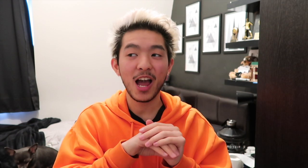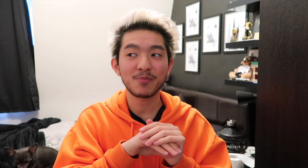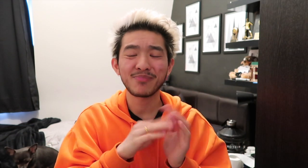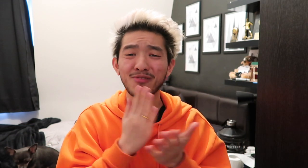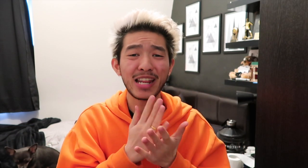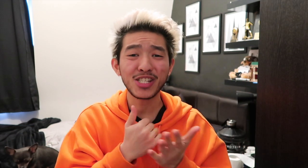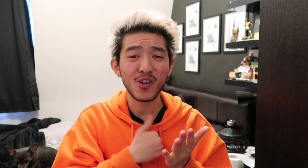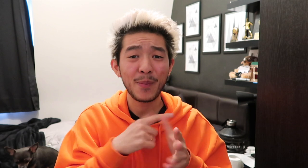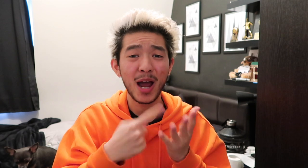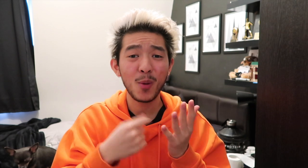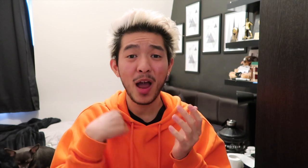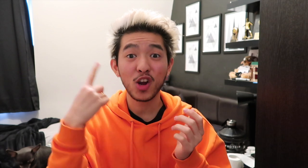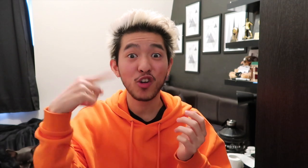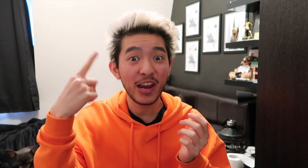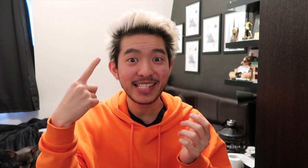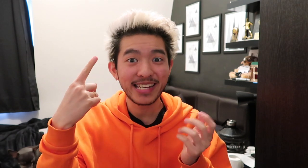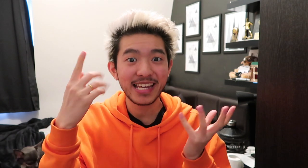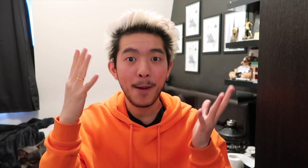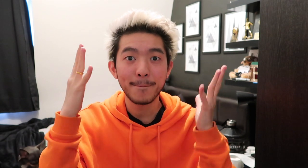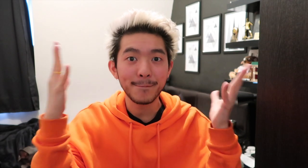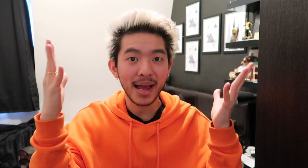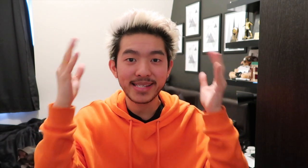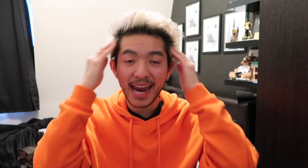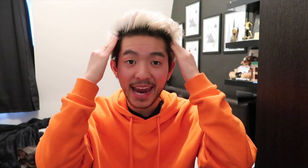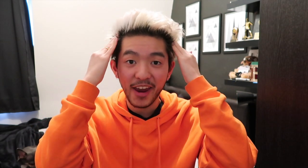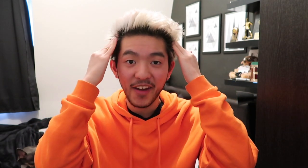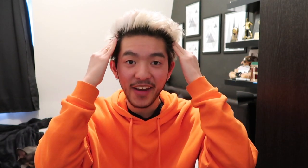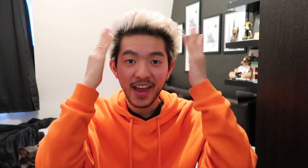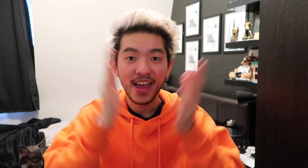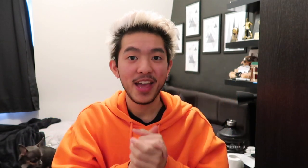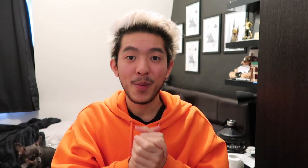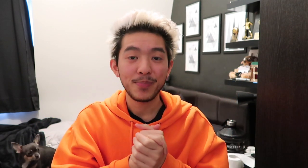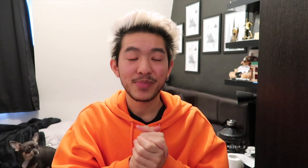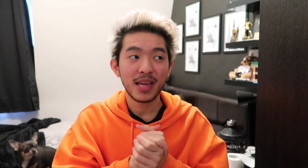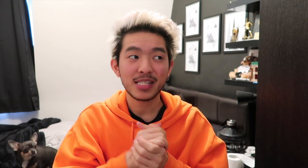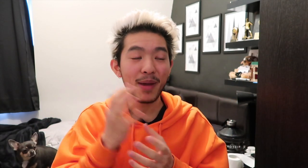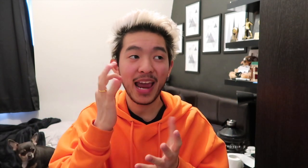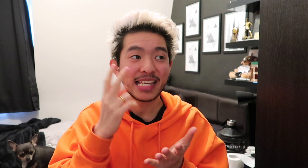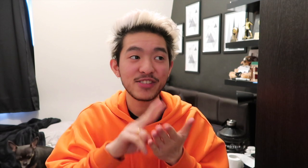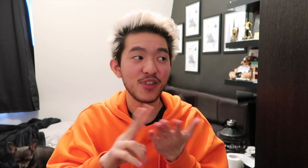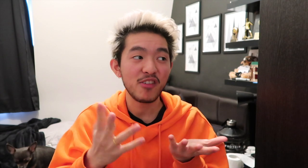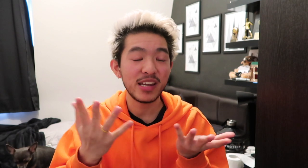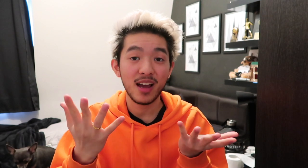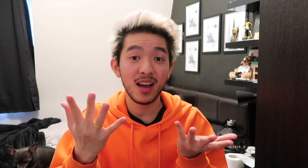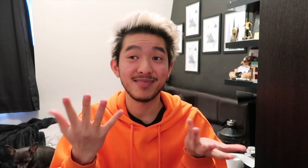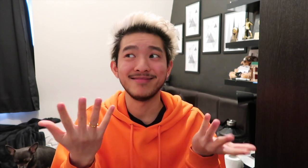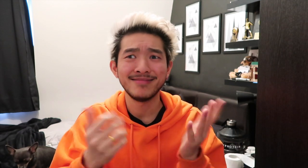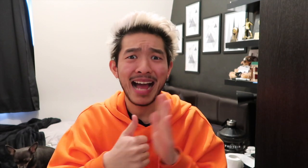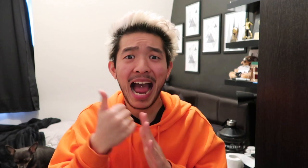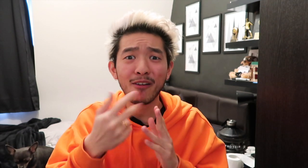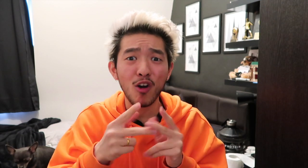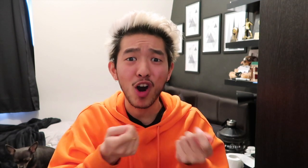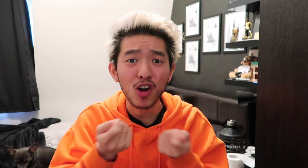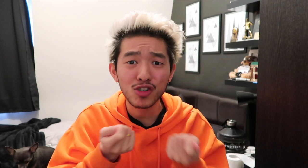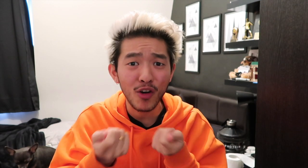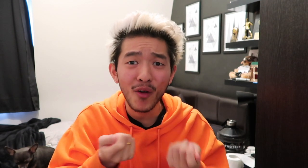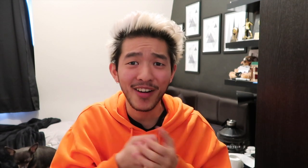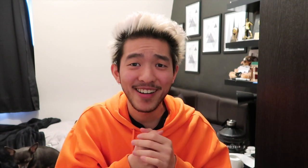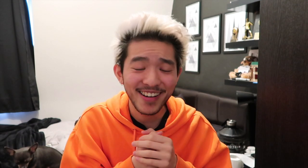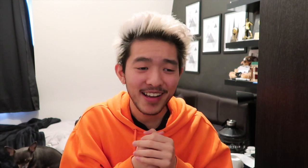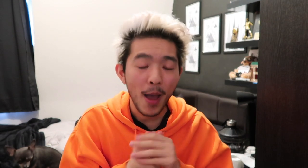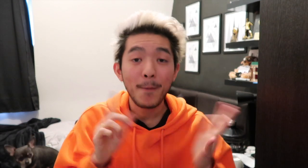I'm sorry about my crazy, massive hair... It's out of control!